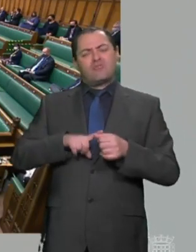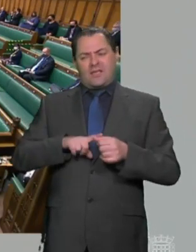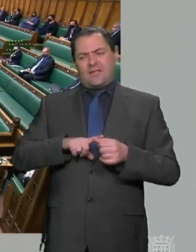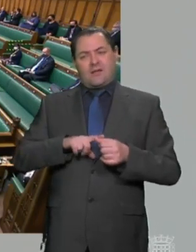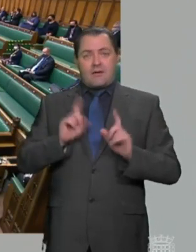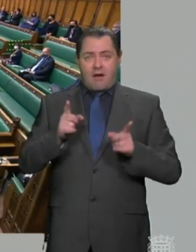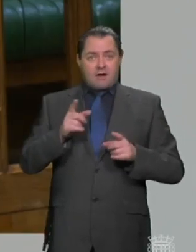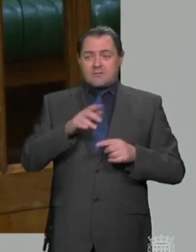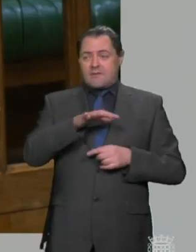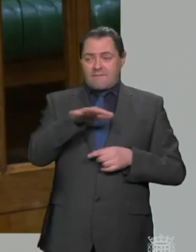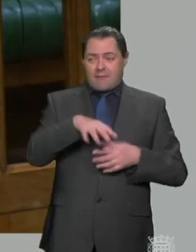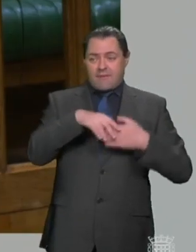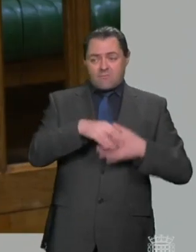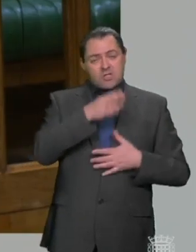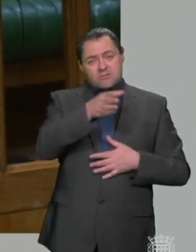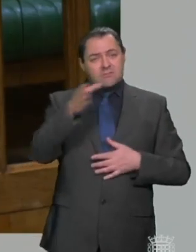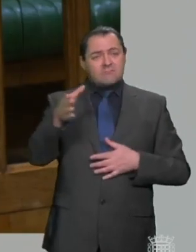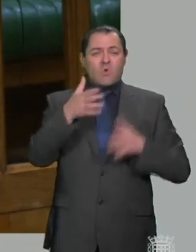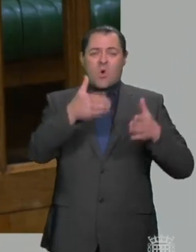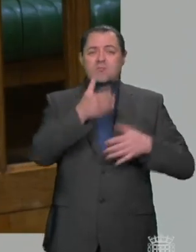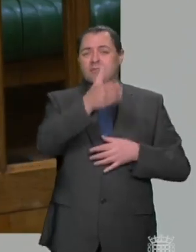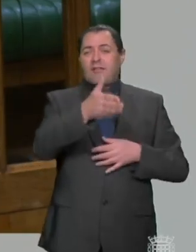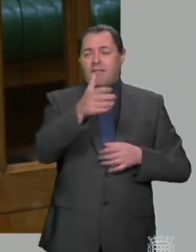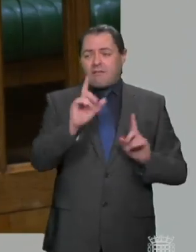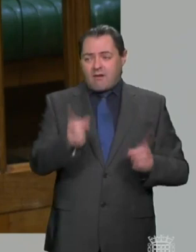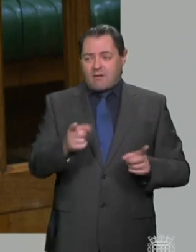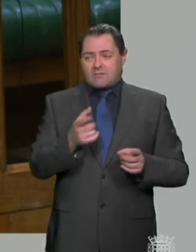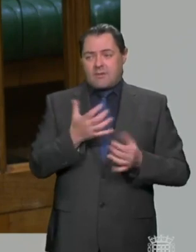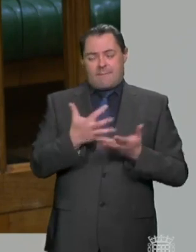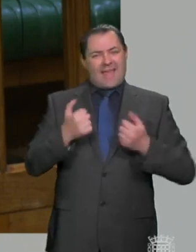family and friends in hospital. It has caused immense anguish for many of my constituents.